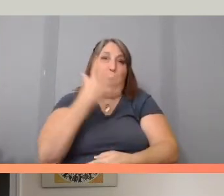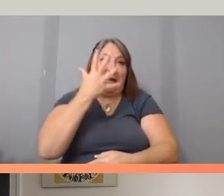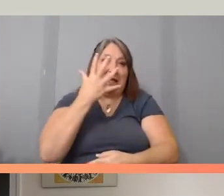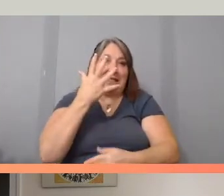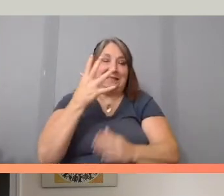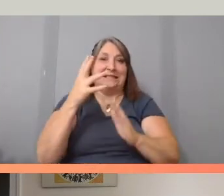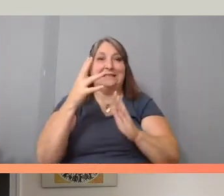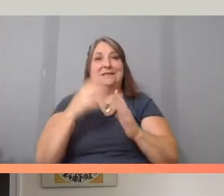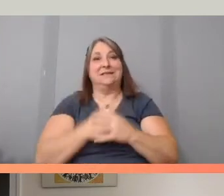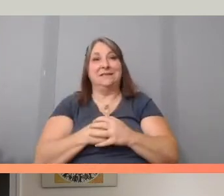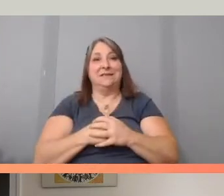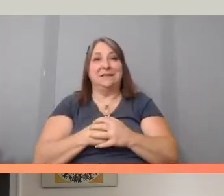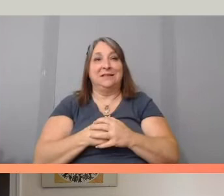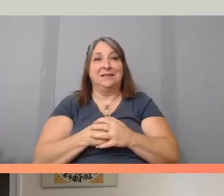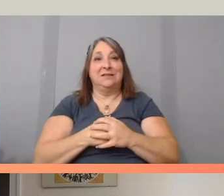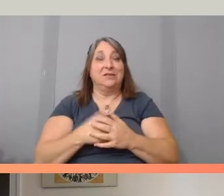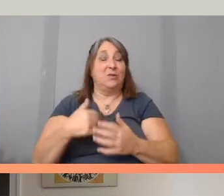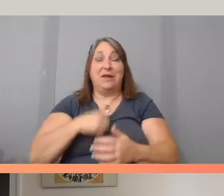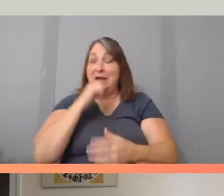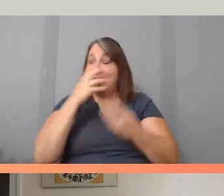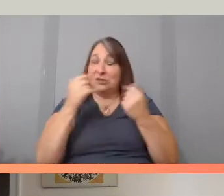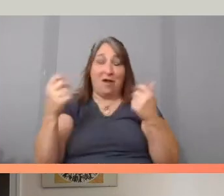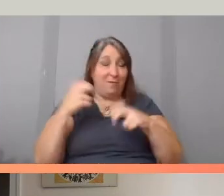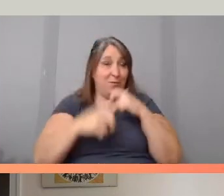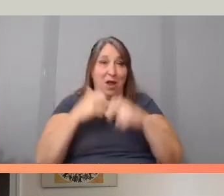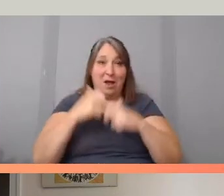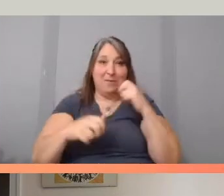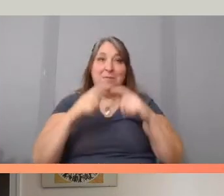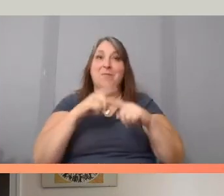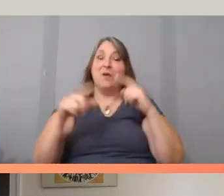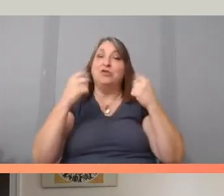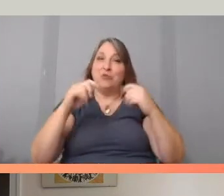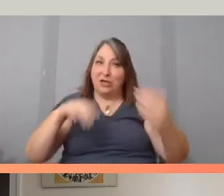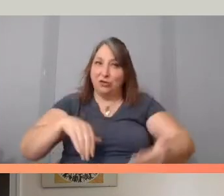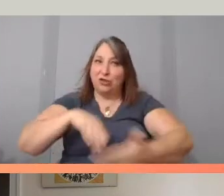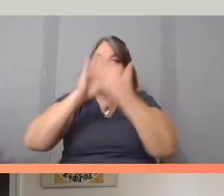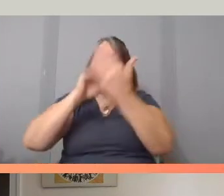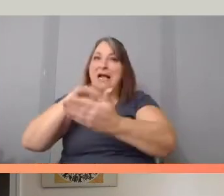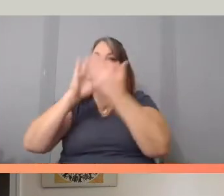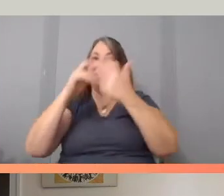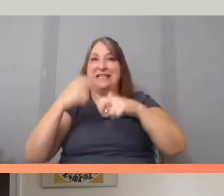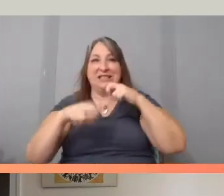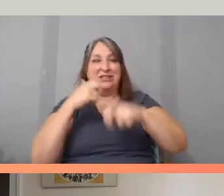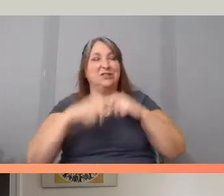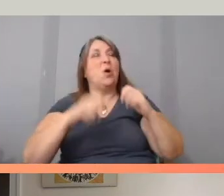we have solved the problem, but we are addressing the issue. I think I understand the question now.